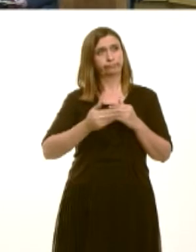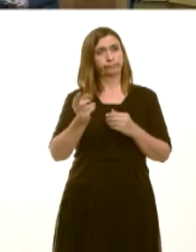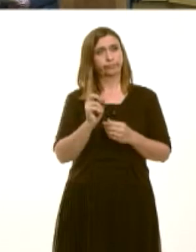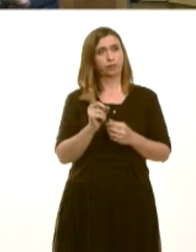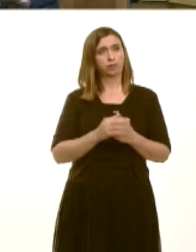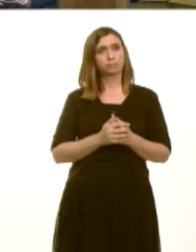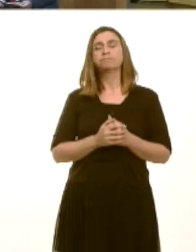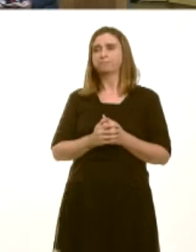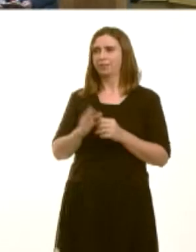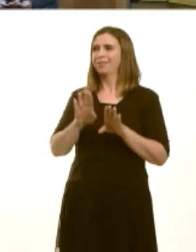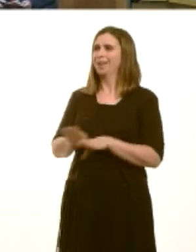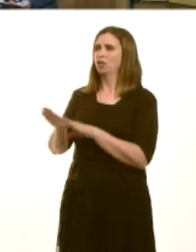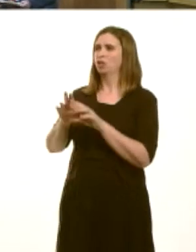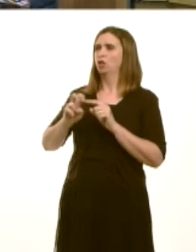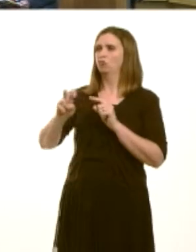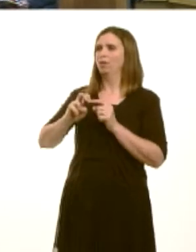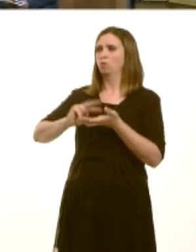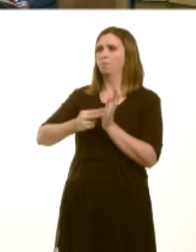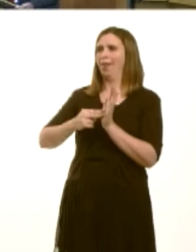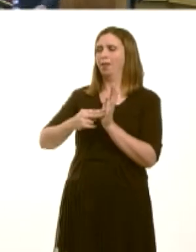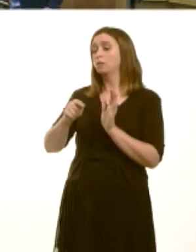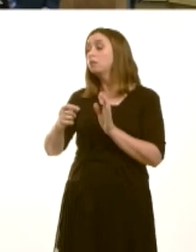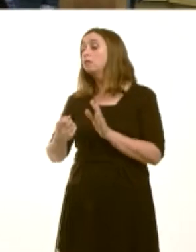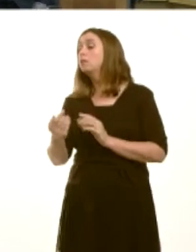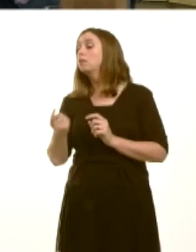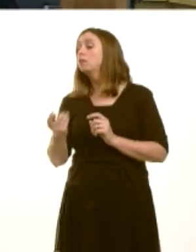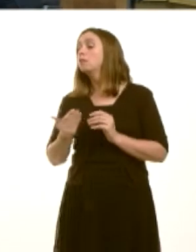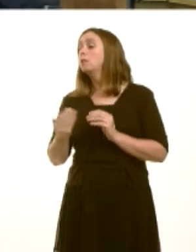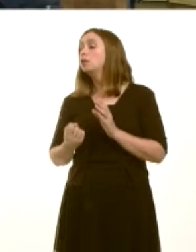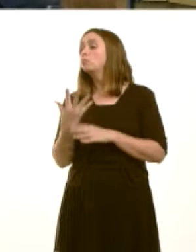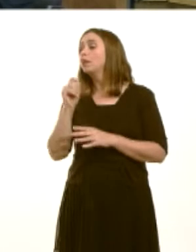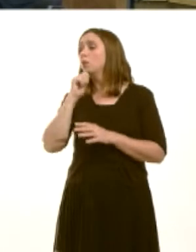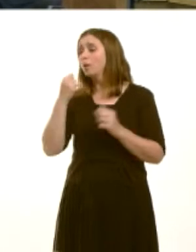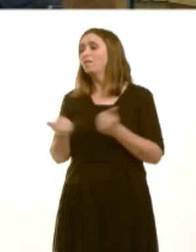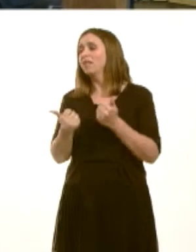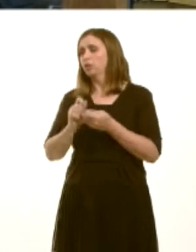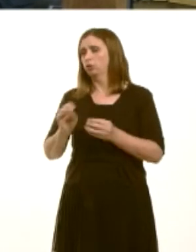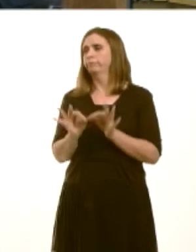transport plan, which is due to be finalised later this spring. David Rees: Thank you for that answer, First Minister. Iím sure that you recognise that